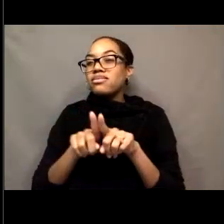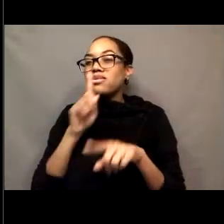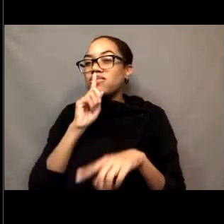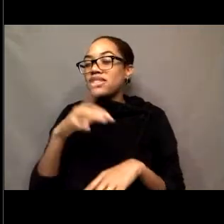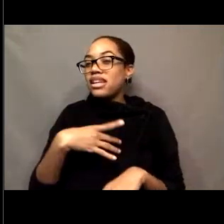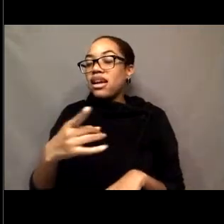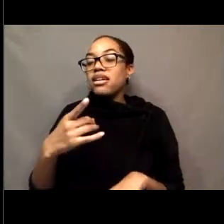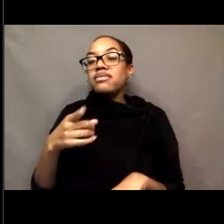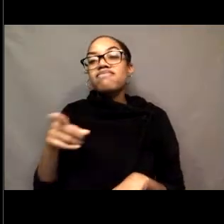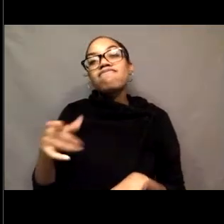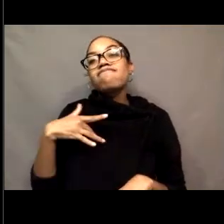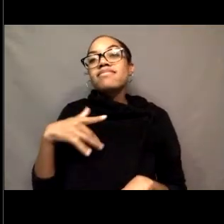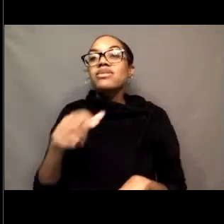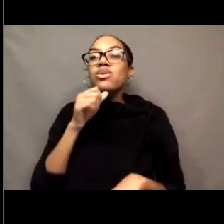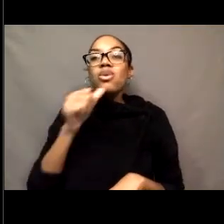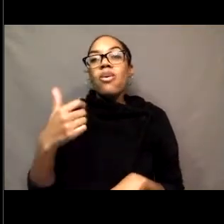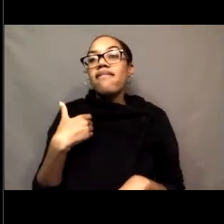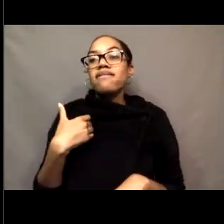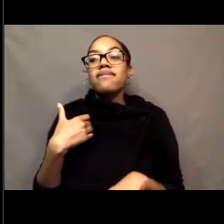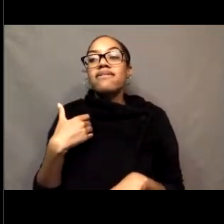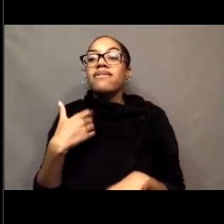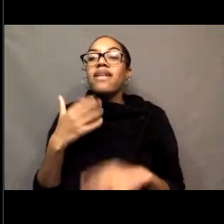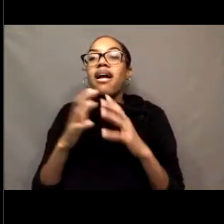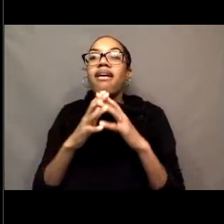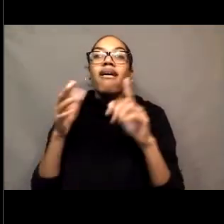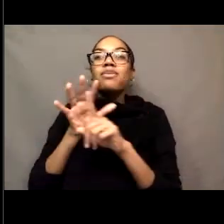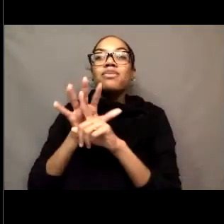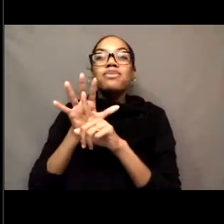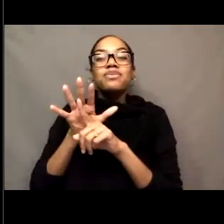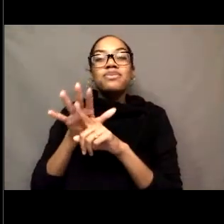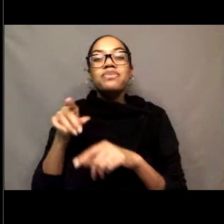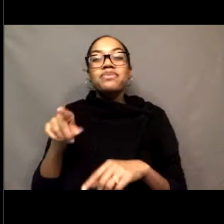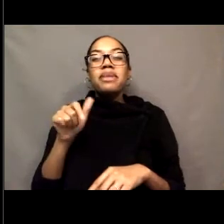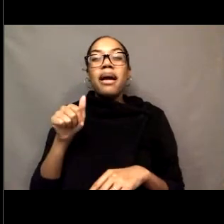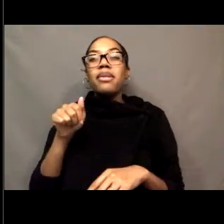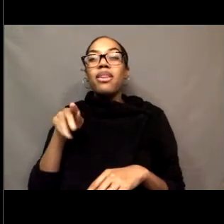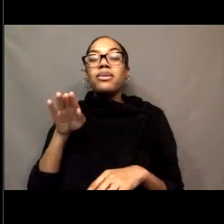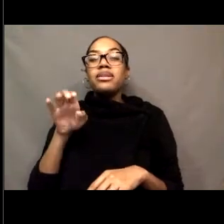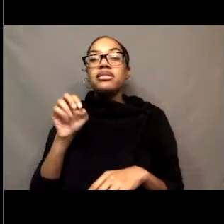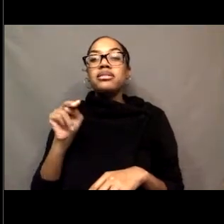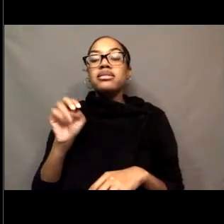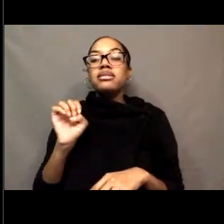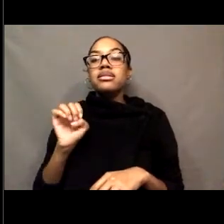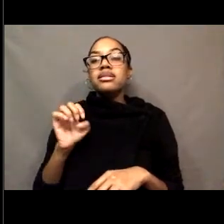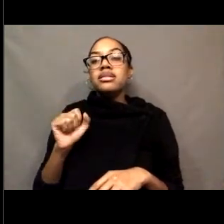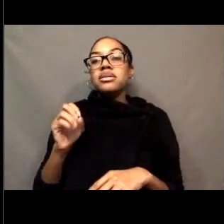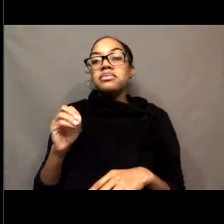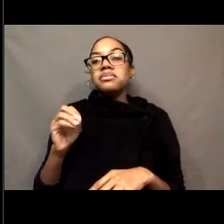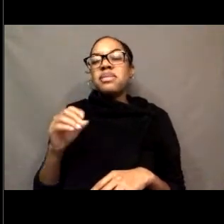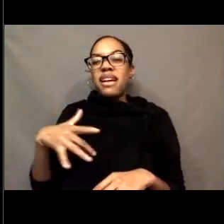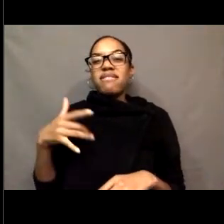You know, they're sort of undervalued, the degree to which they're cool is undervalued